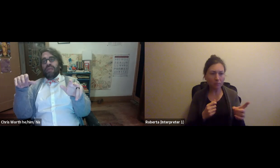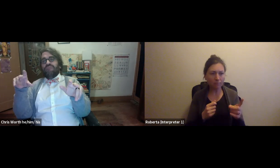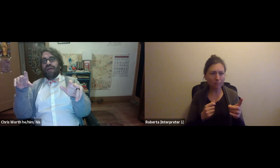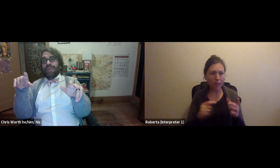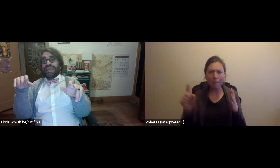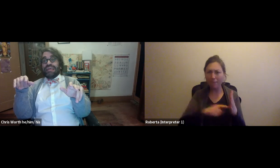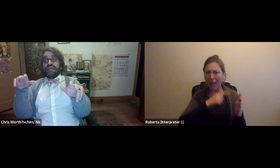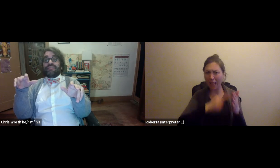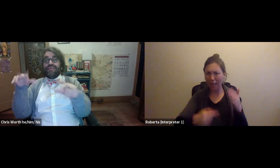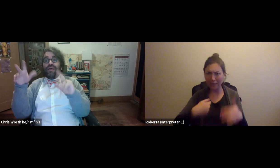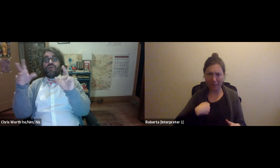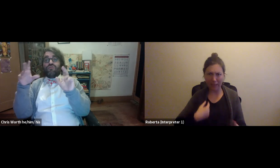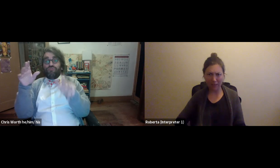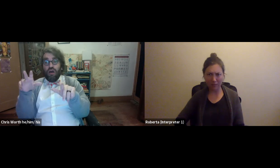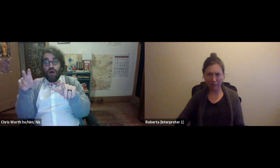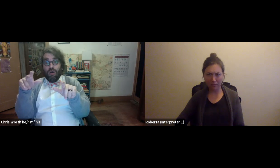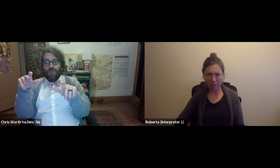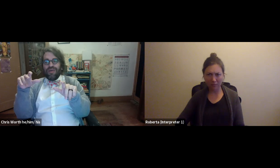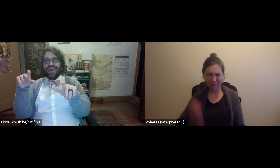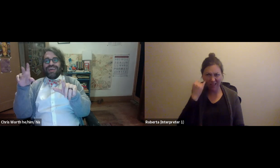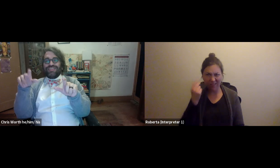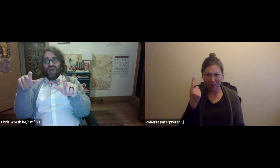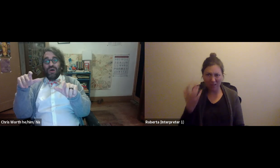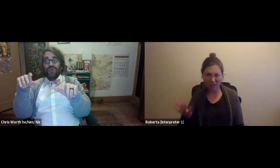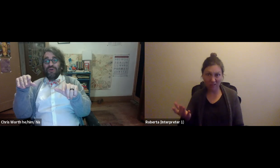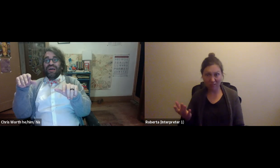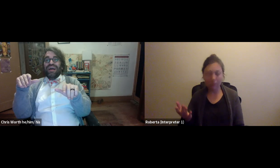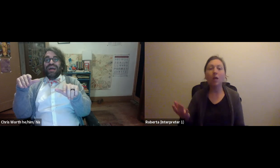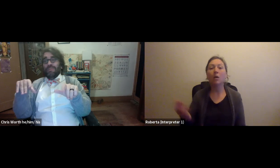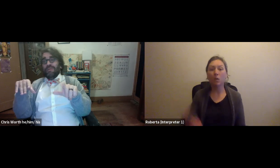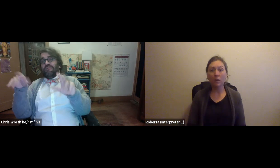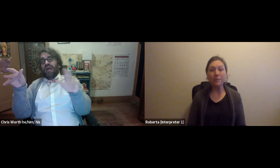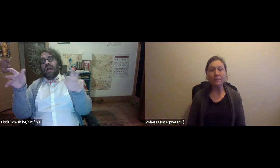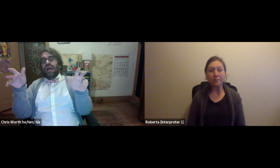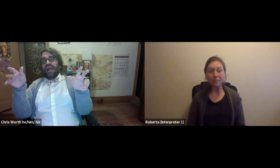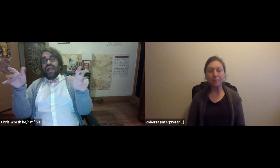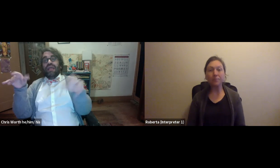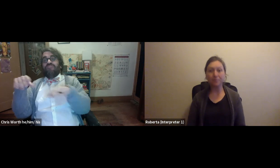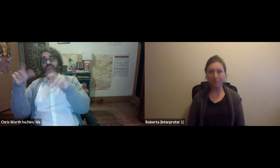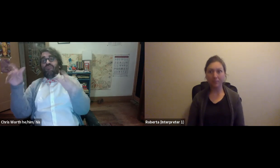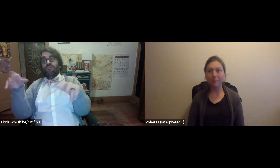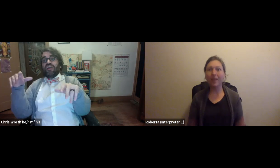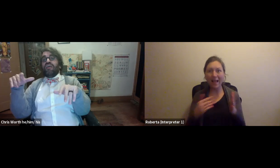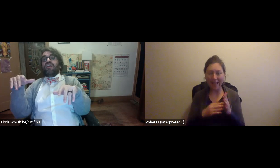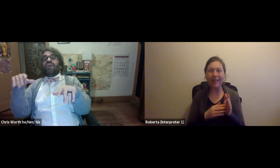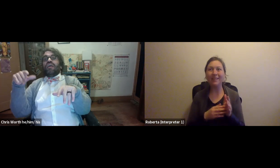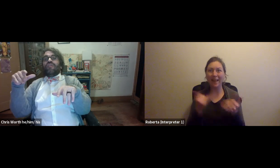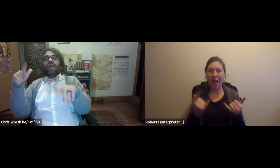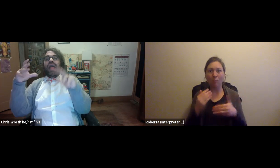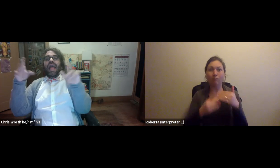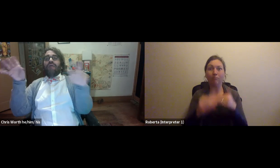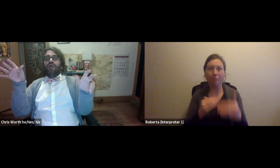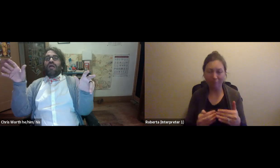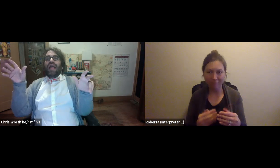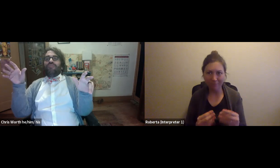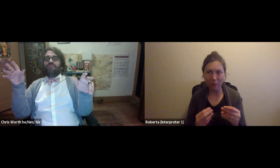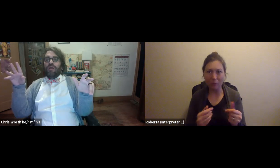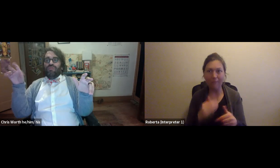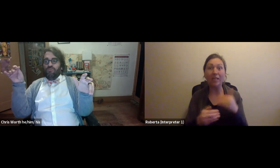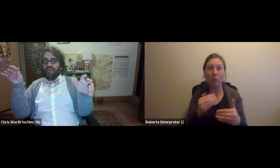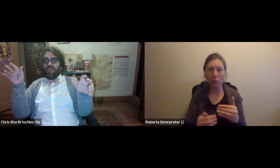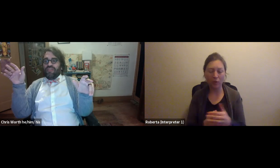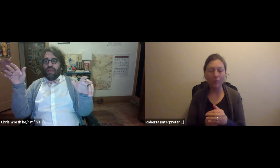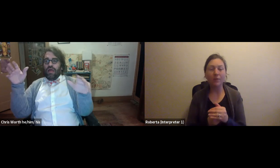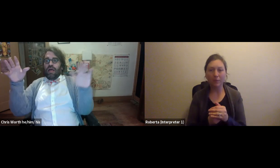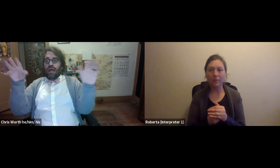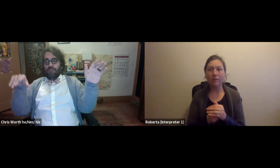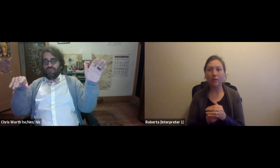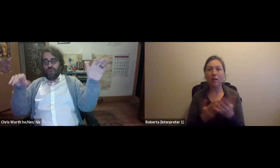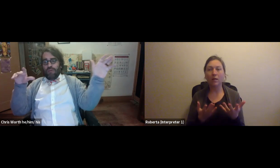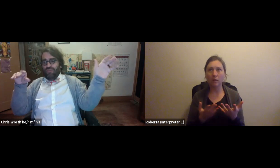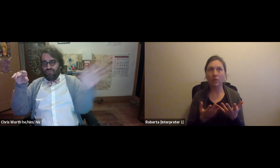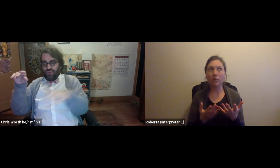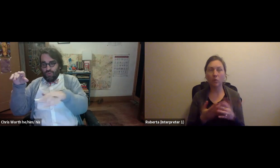if that makes sense, so again I'm fast forwarding. So I went through school,